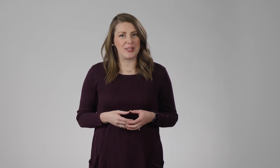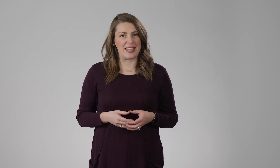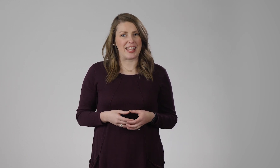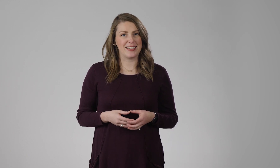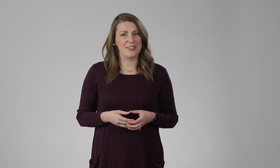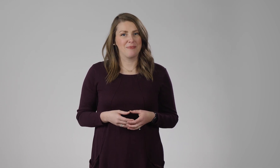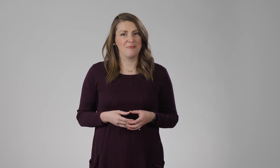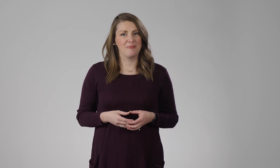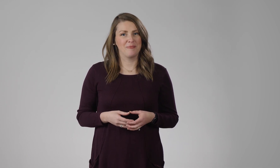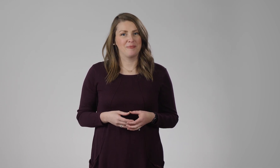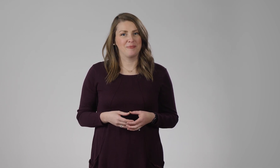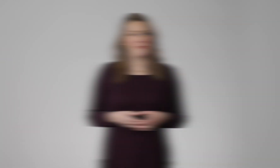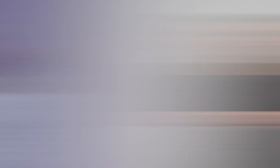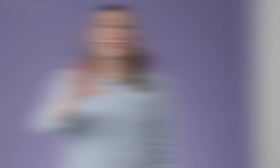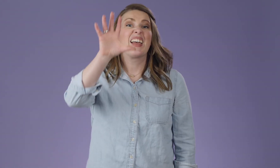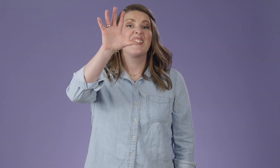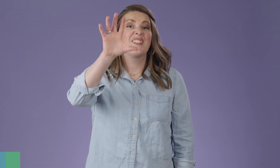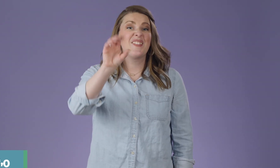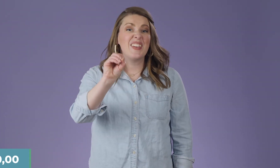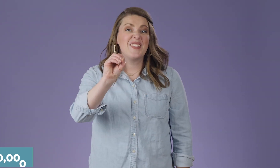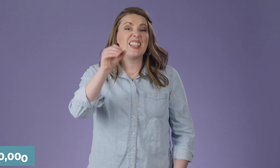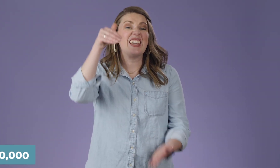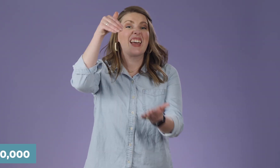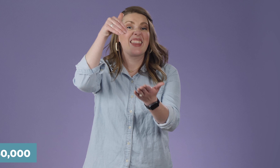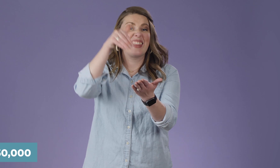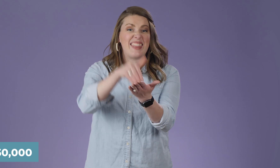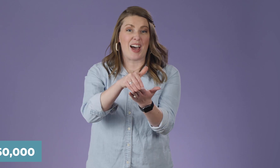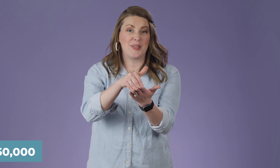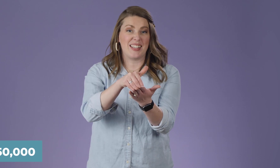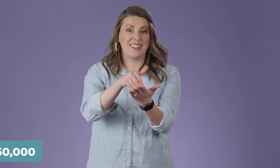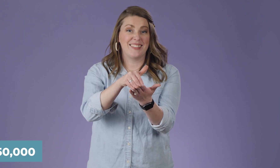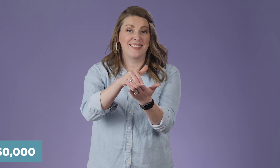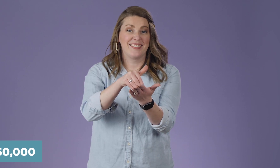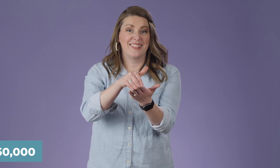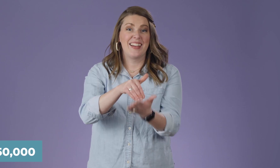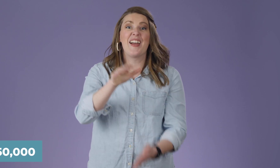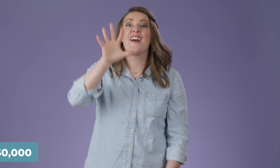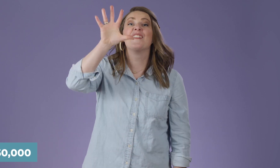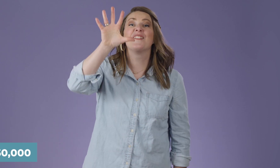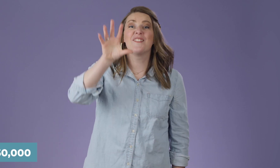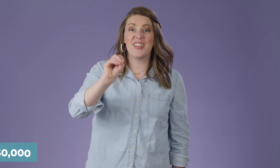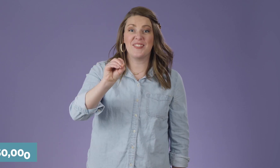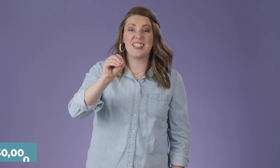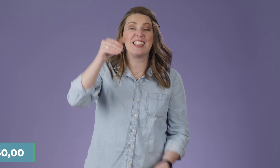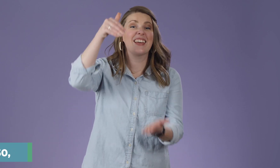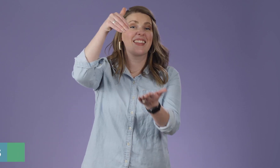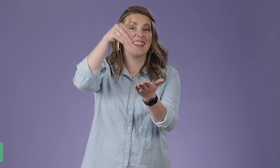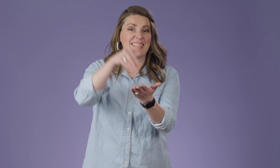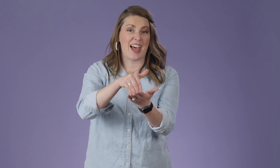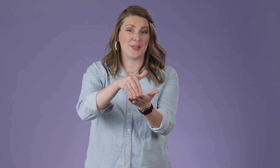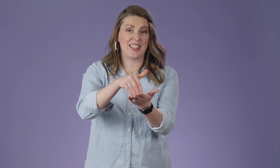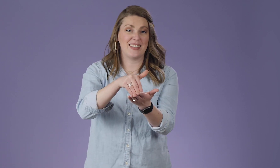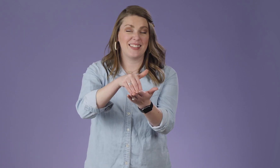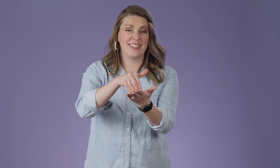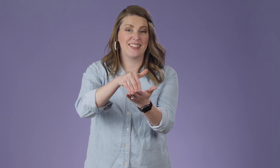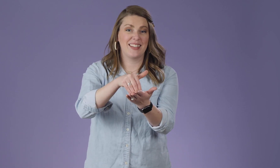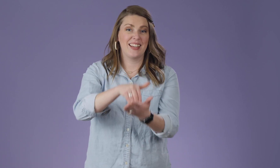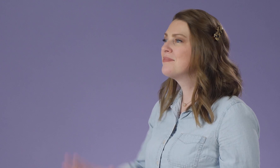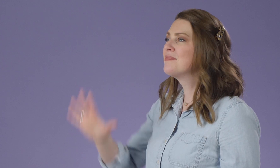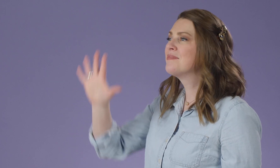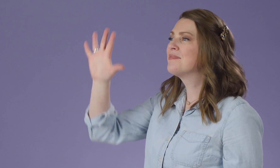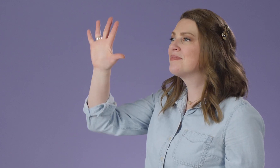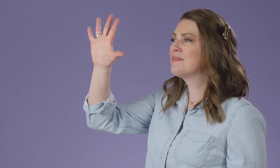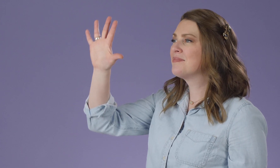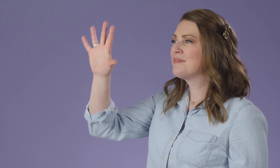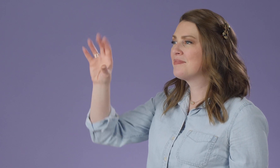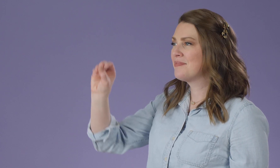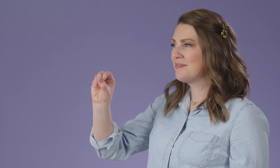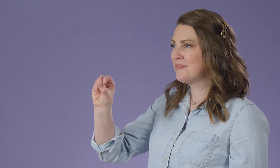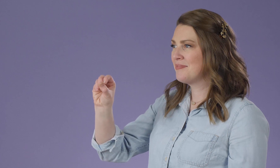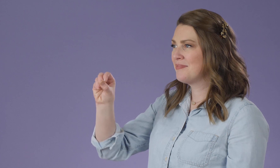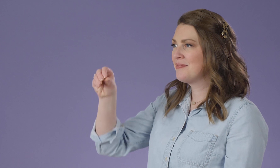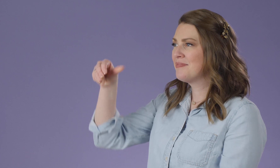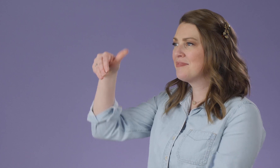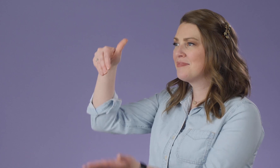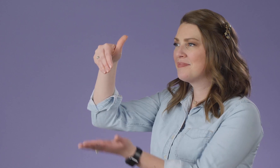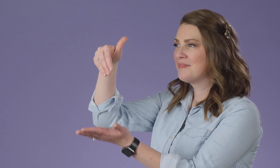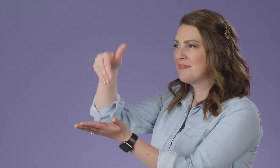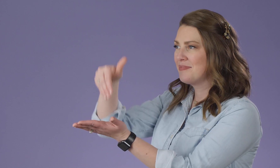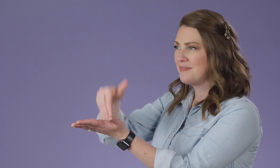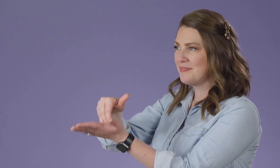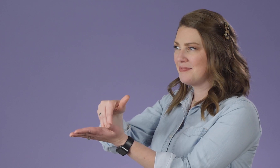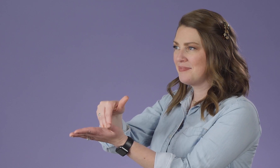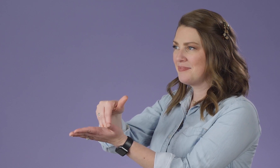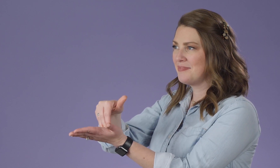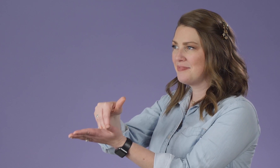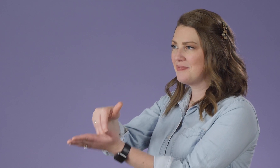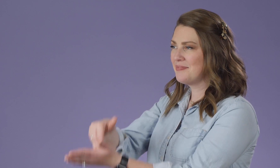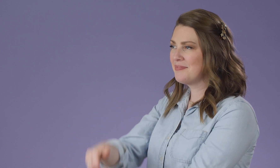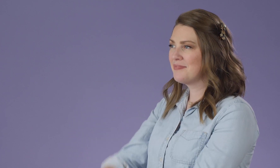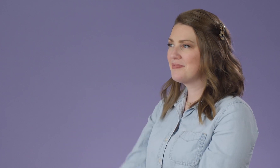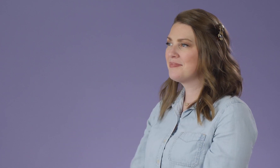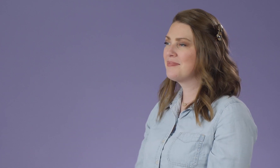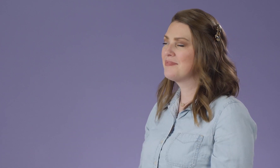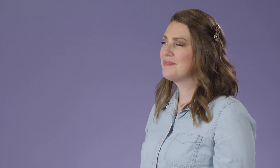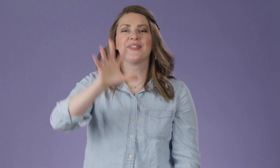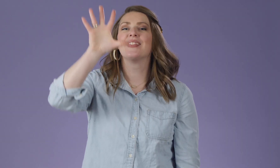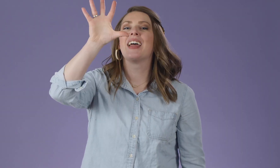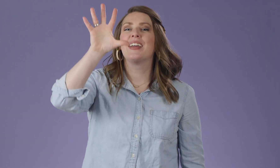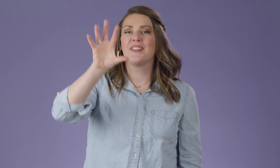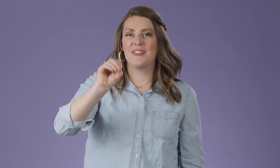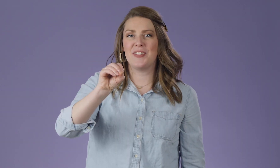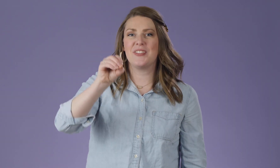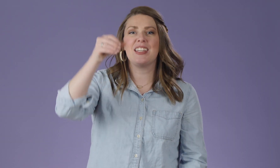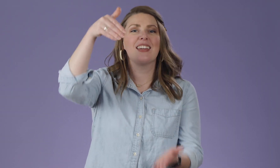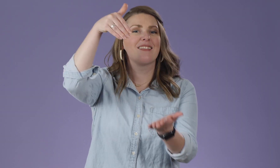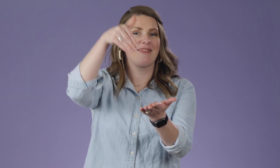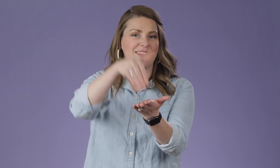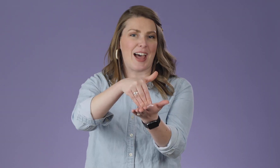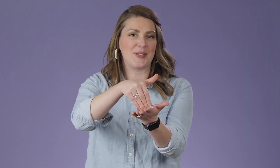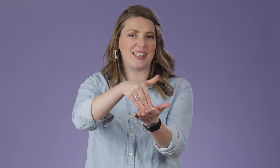would say it. 'Fifty-thousand, fifty-thousand you do fifty, 5-0, down to thousand, 'fifty- thousand.'